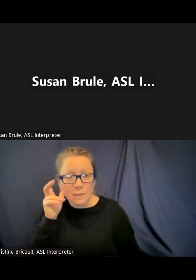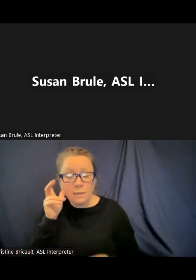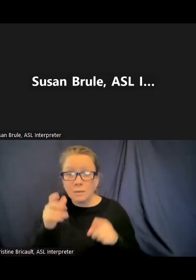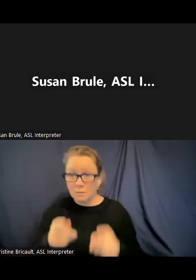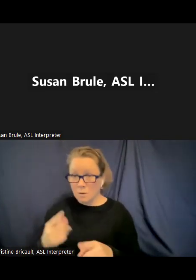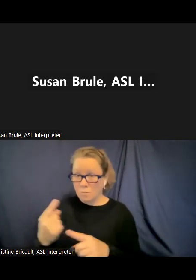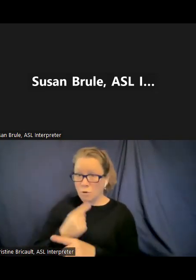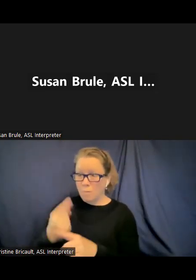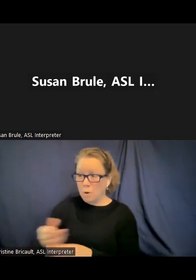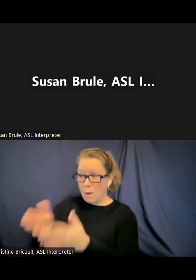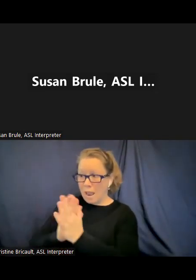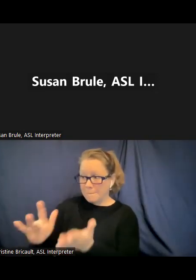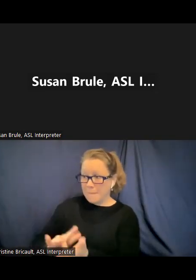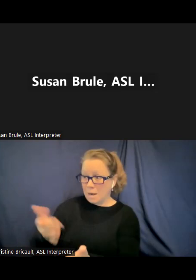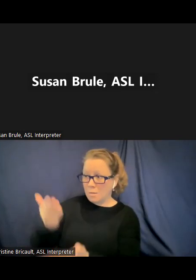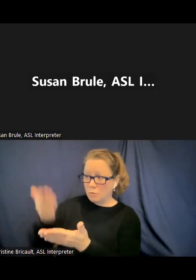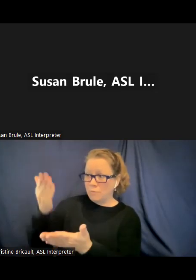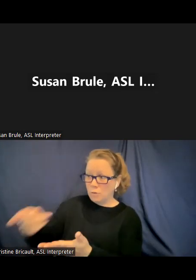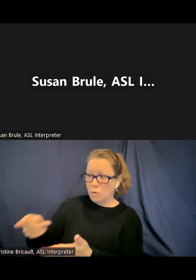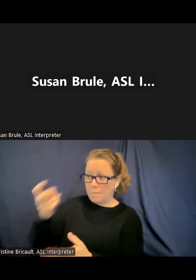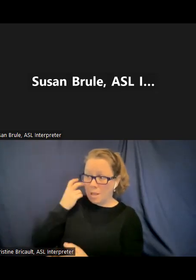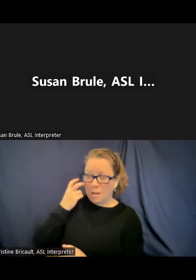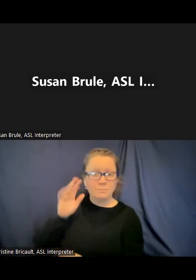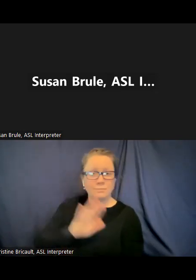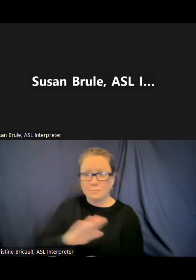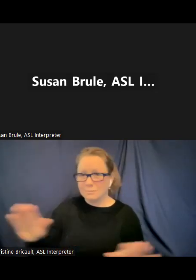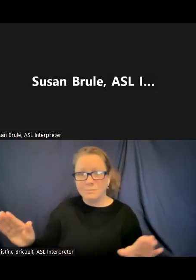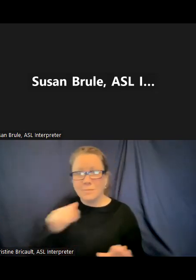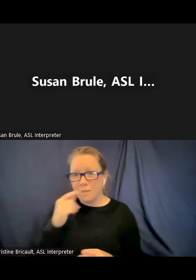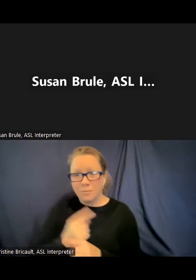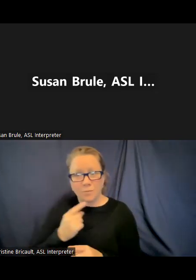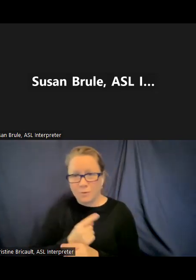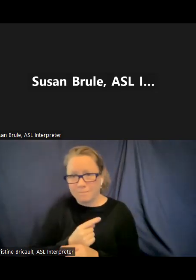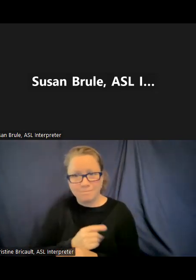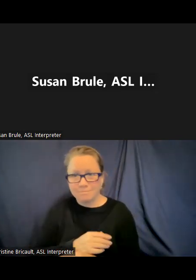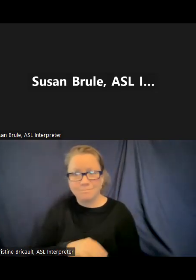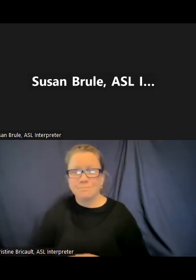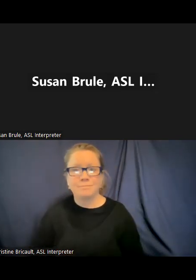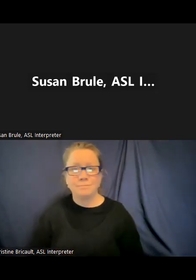for medical documentation to confirm that they are blind and if they need a screen reader.